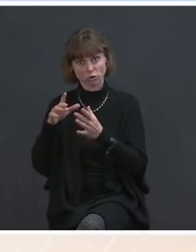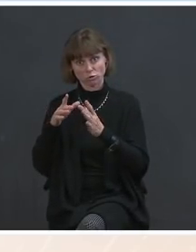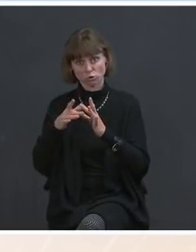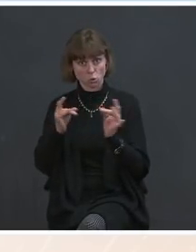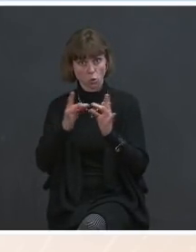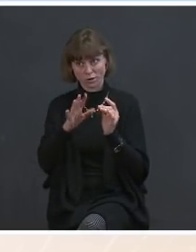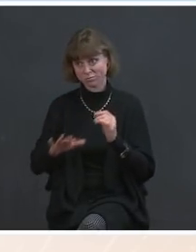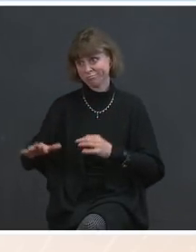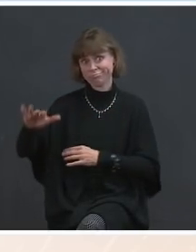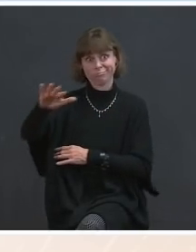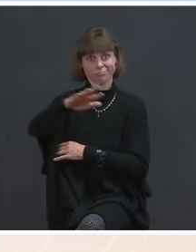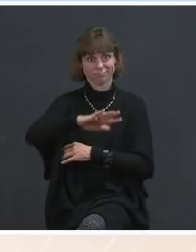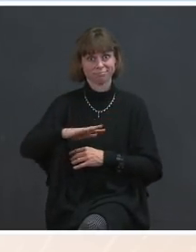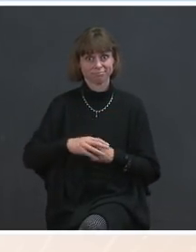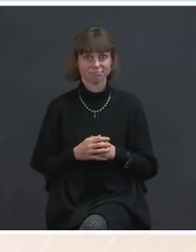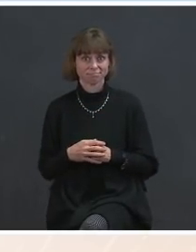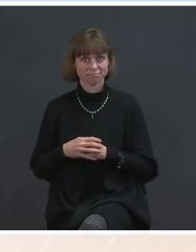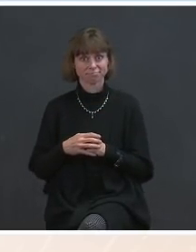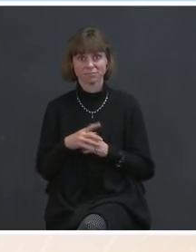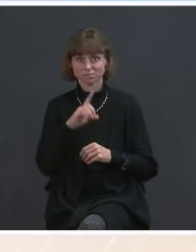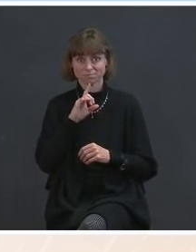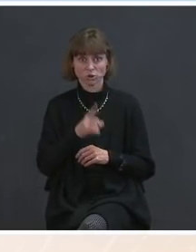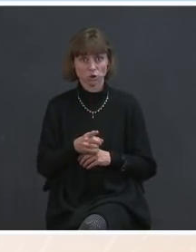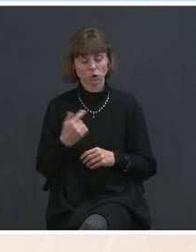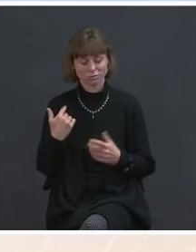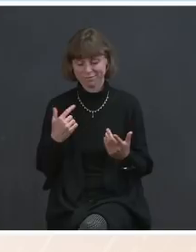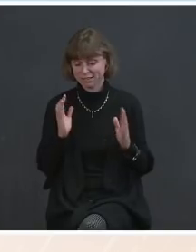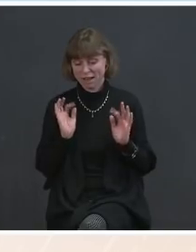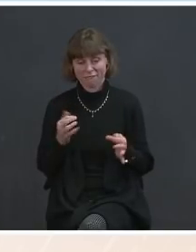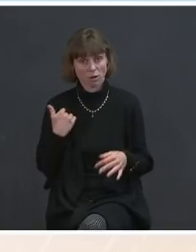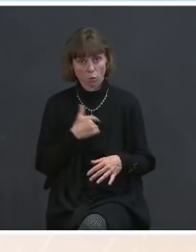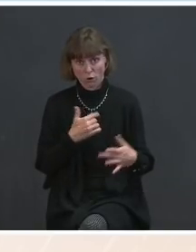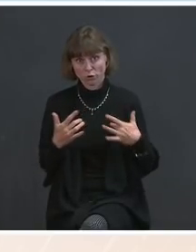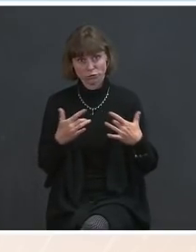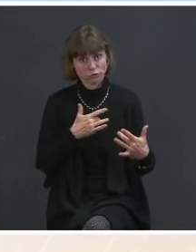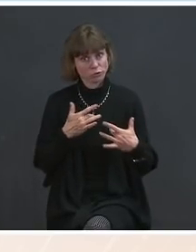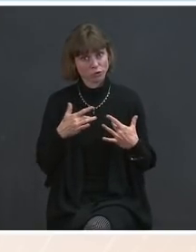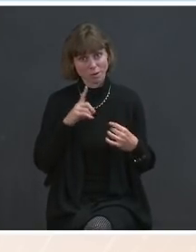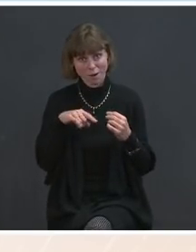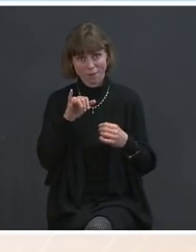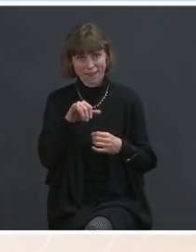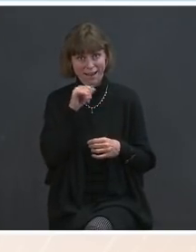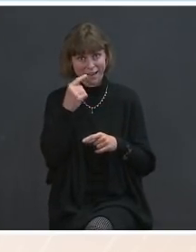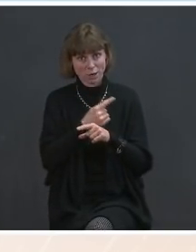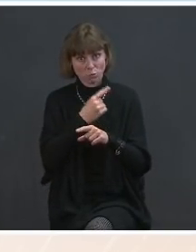And certainly we found them concerning about this inappropriate reported behavior.